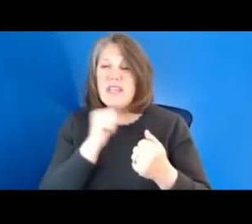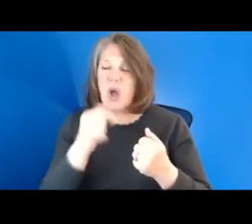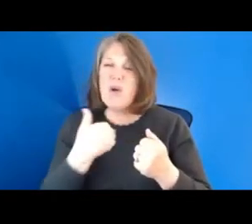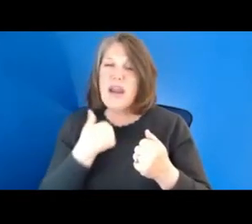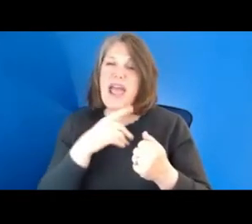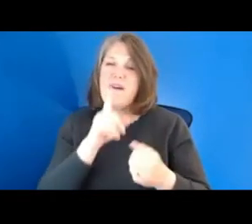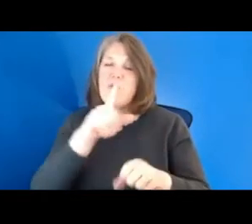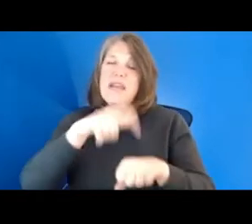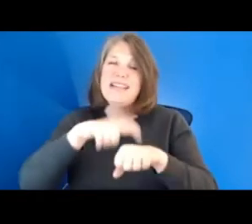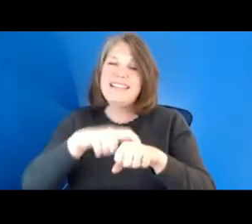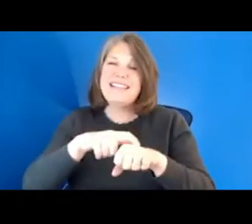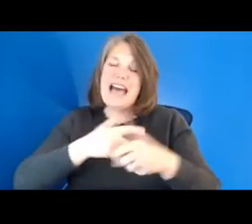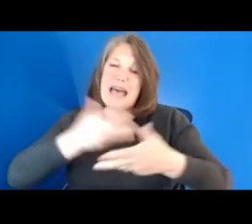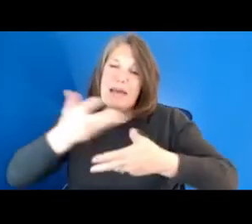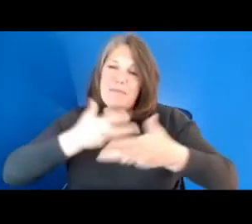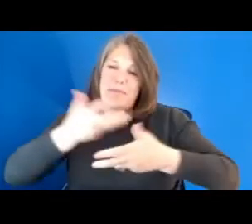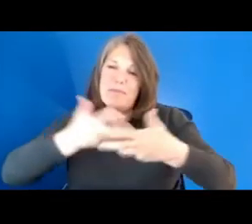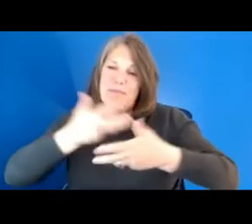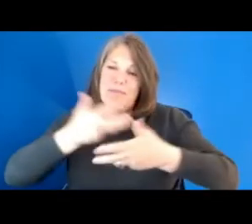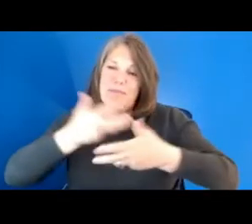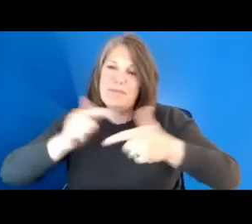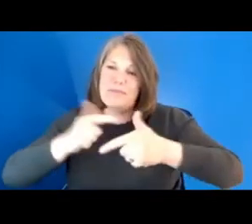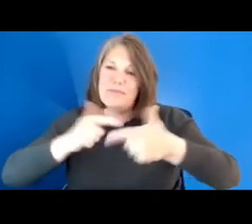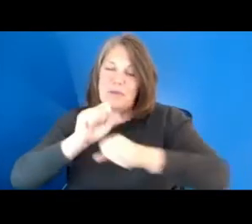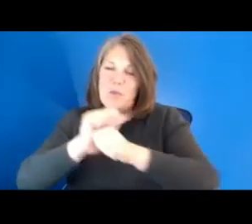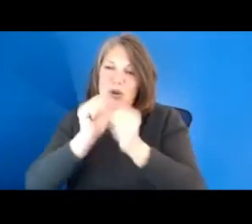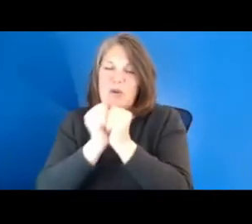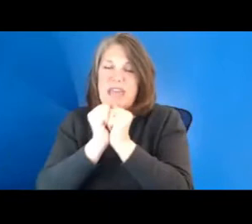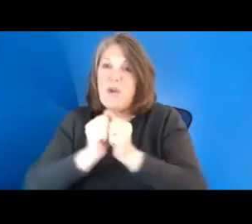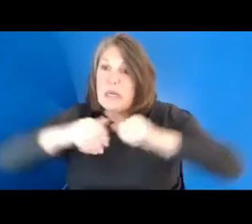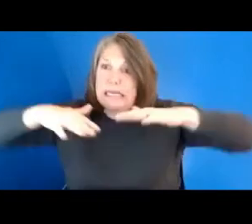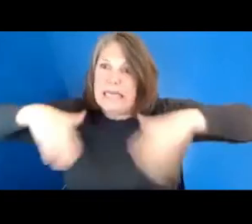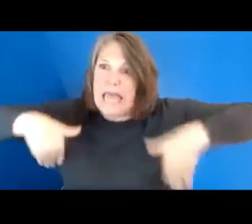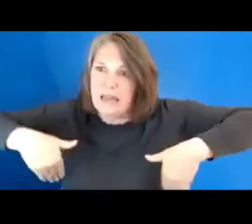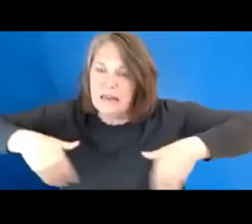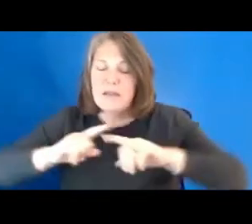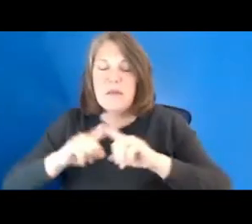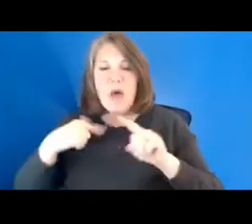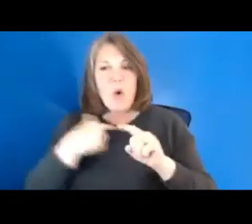yet in our system. 17:16:35 So we strongly advise that only one